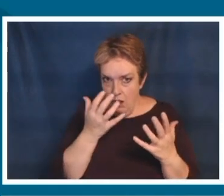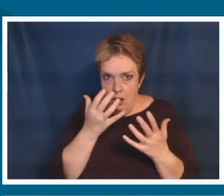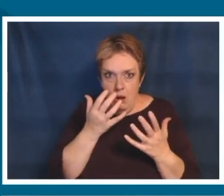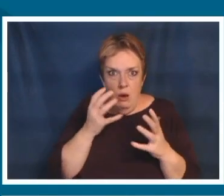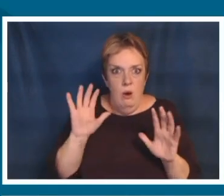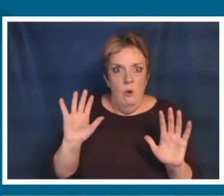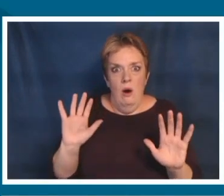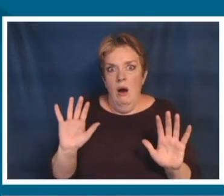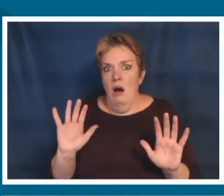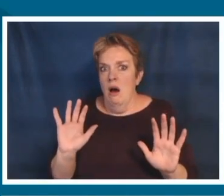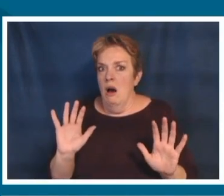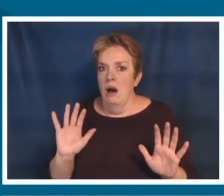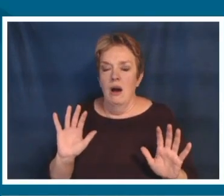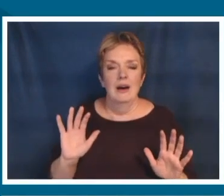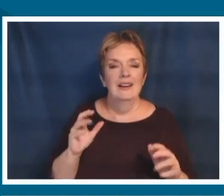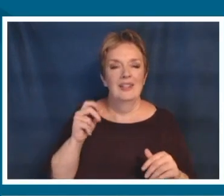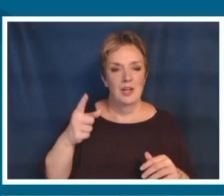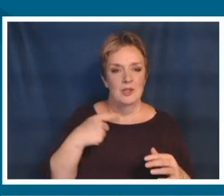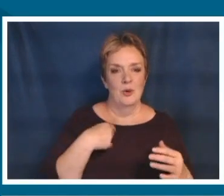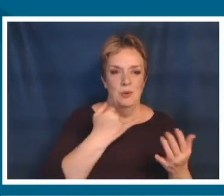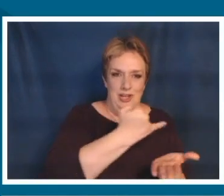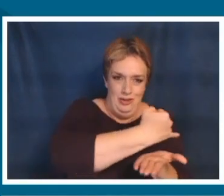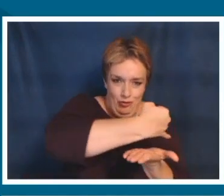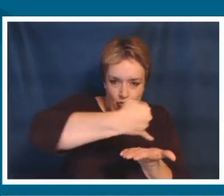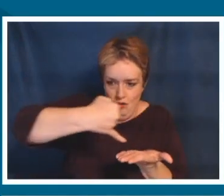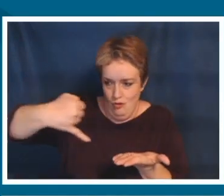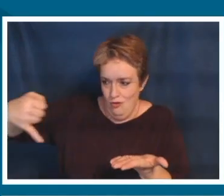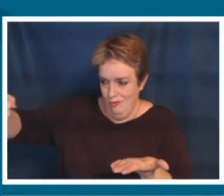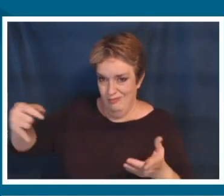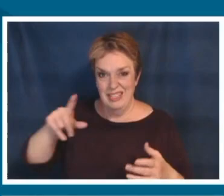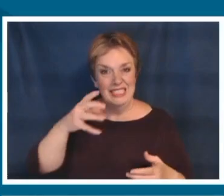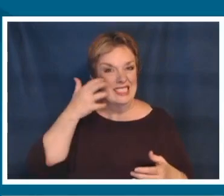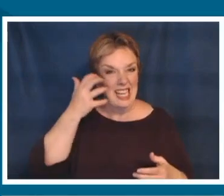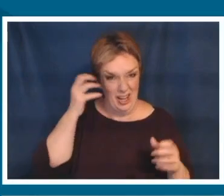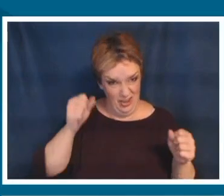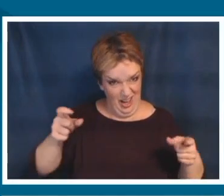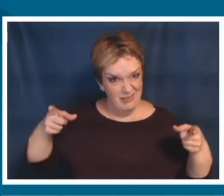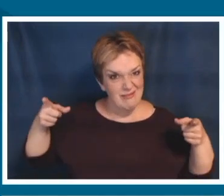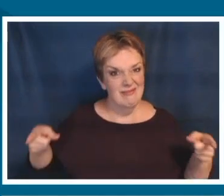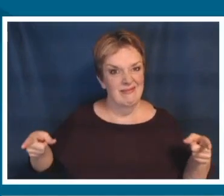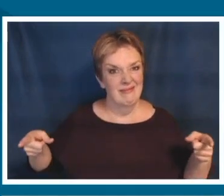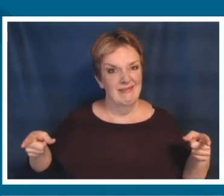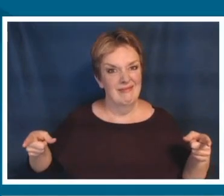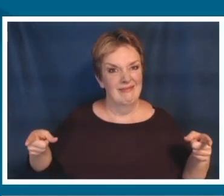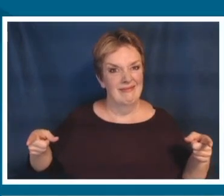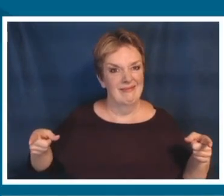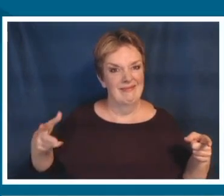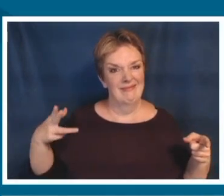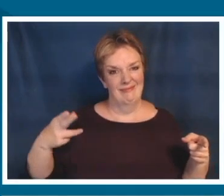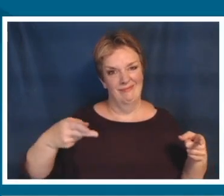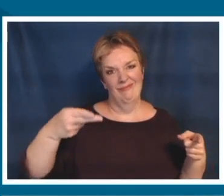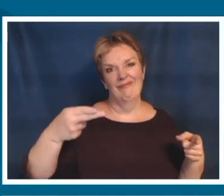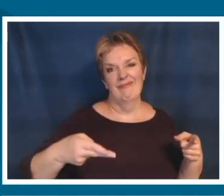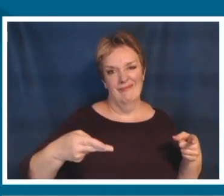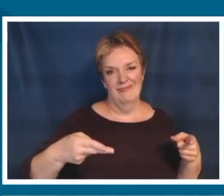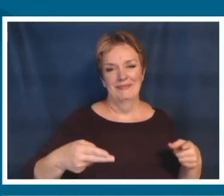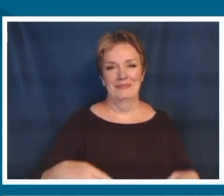on the sidewalk that says this is how long a tiger can be and we